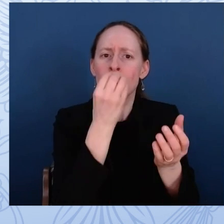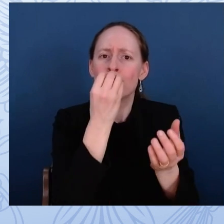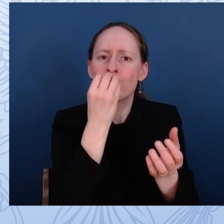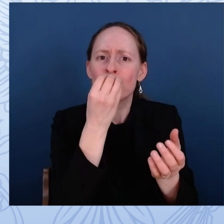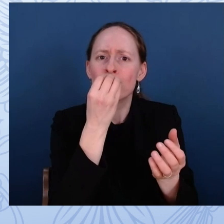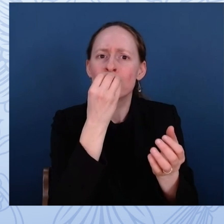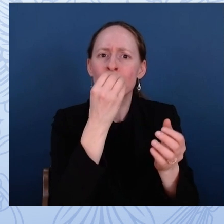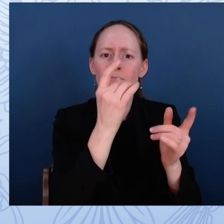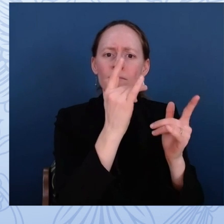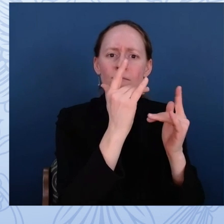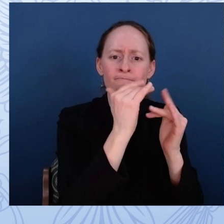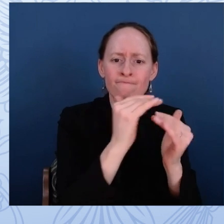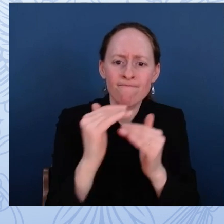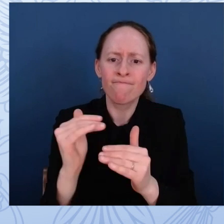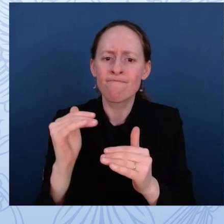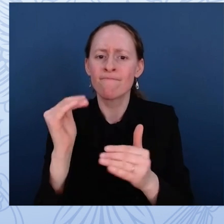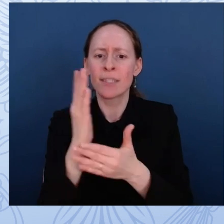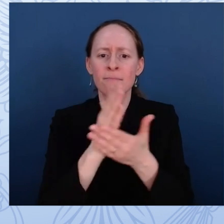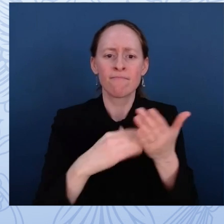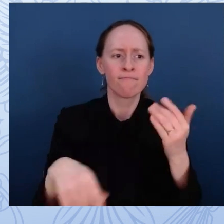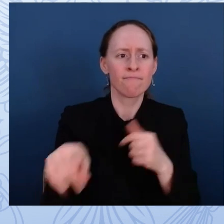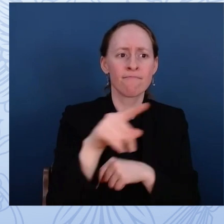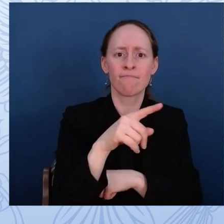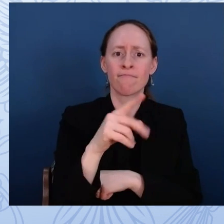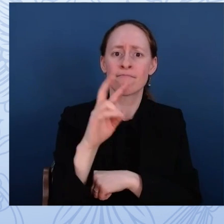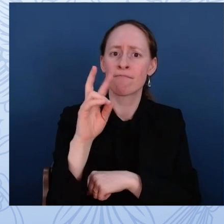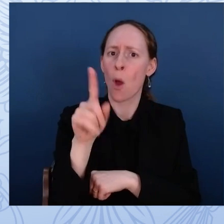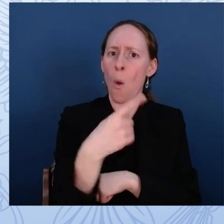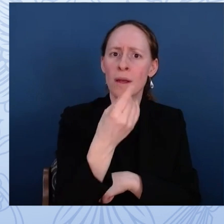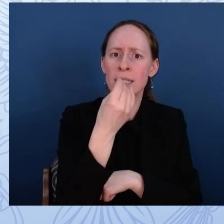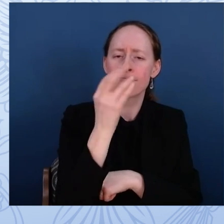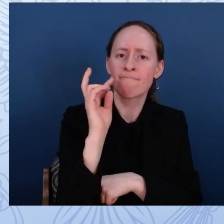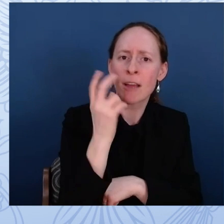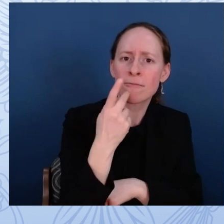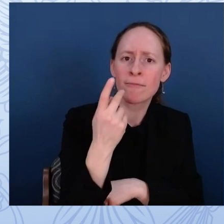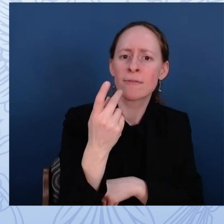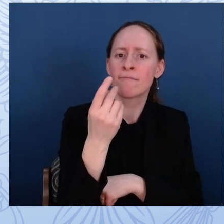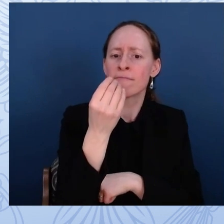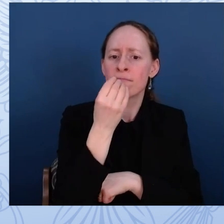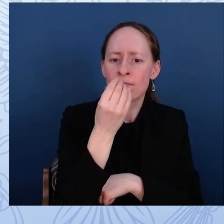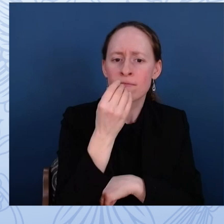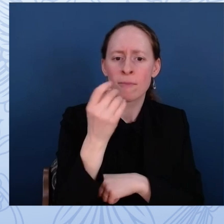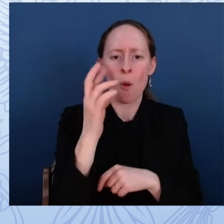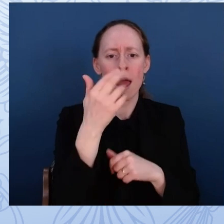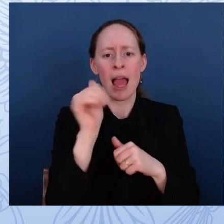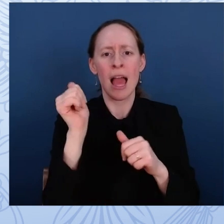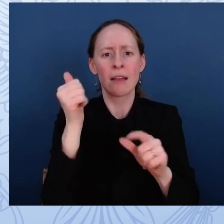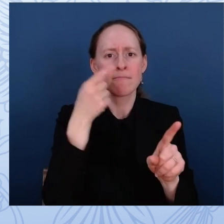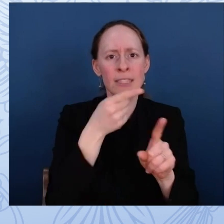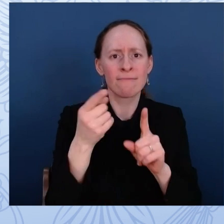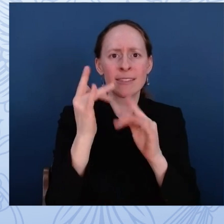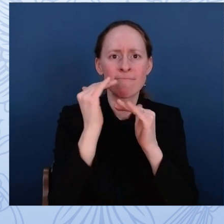that has any particular restriction on their diet, and we accommodate everybody in our --